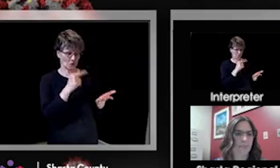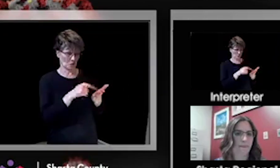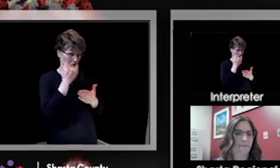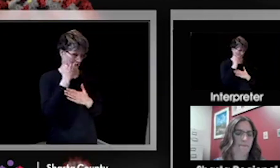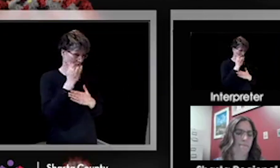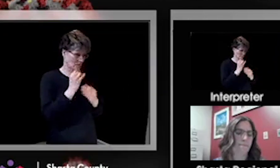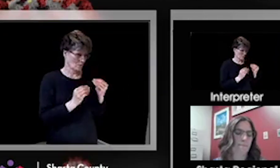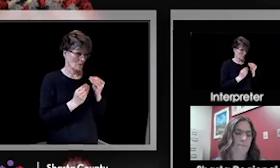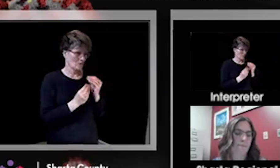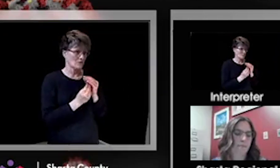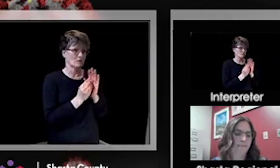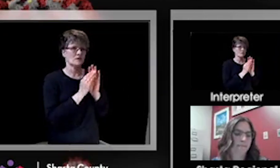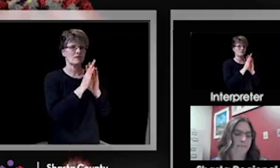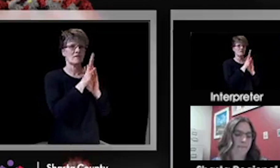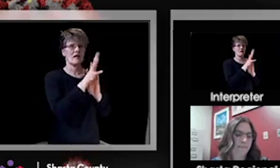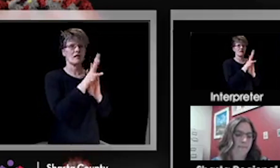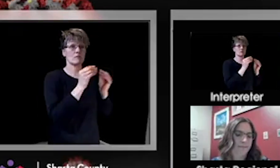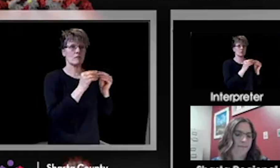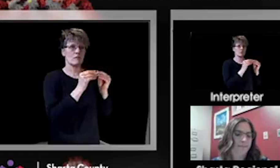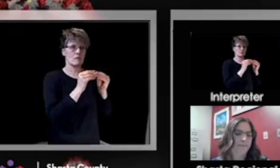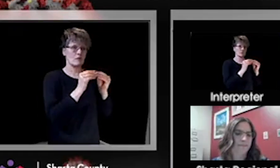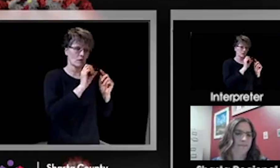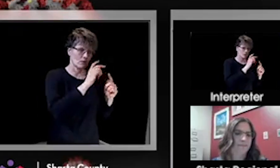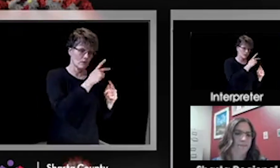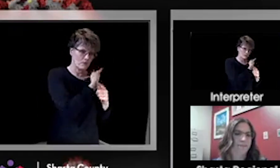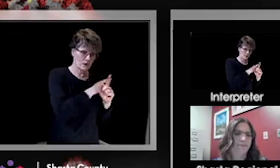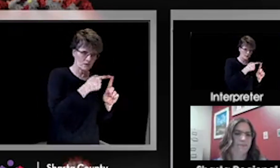other strategies that we’re looking at with the Medical Director there, we are in close